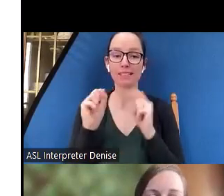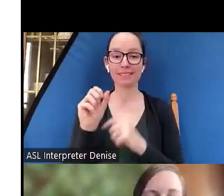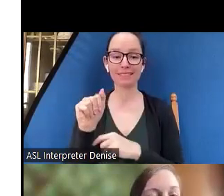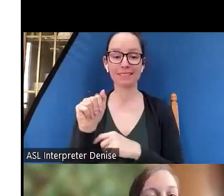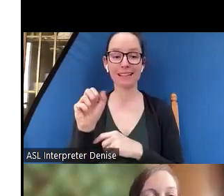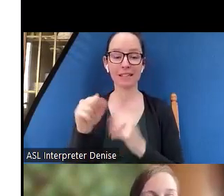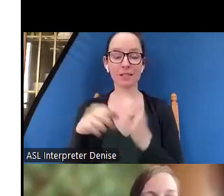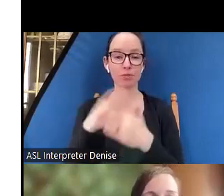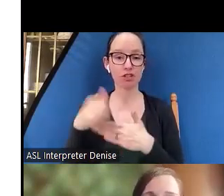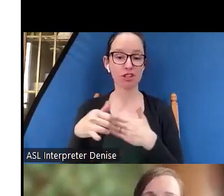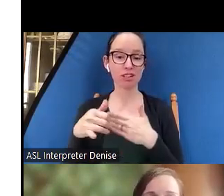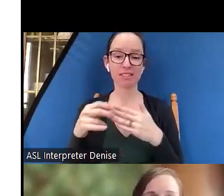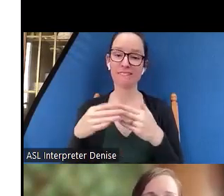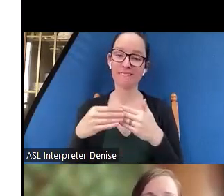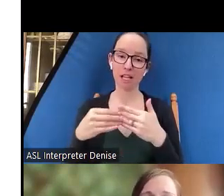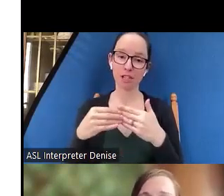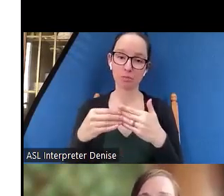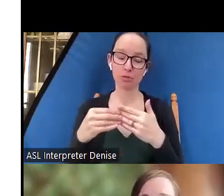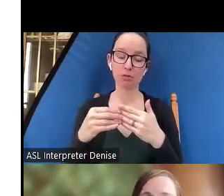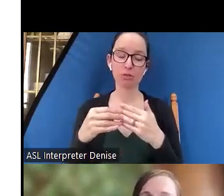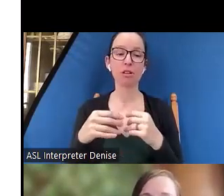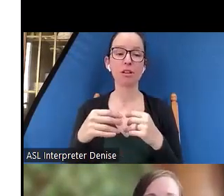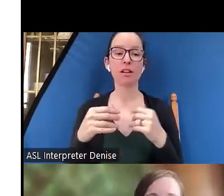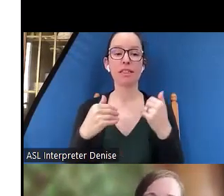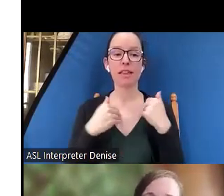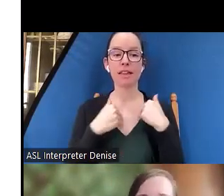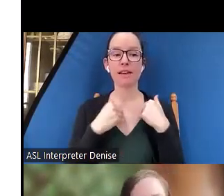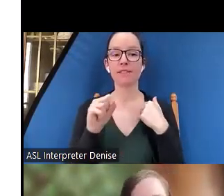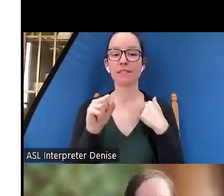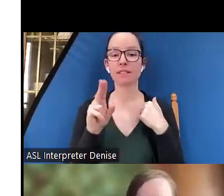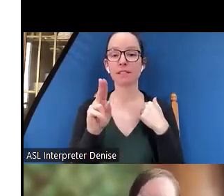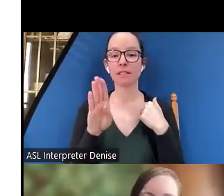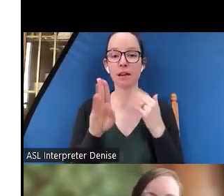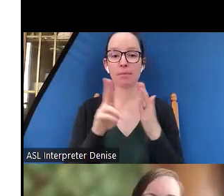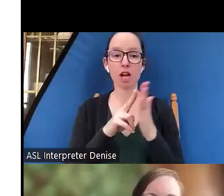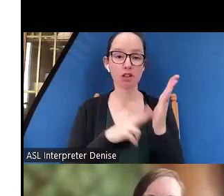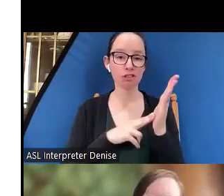So they have subcontracts,, sub awards, and other ways of